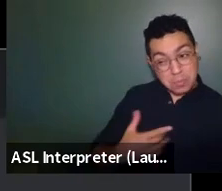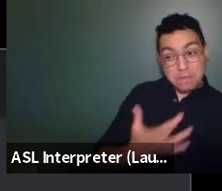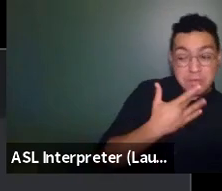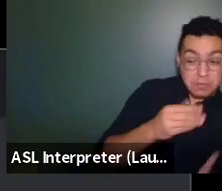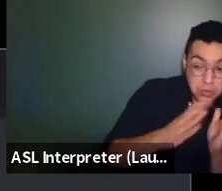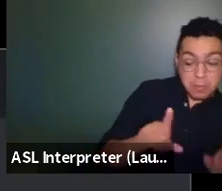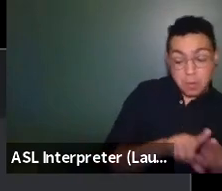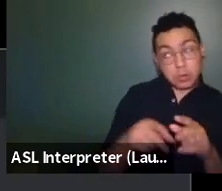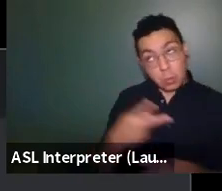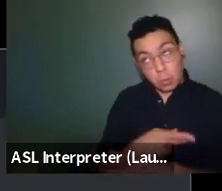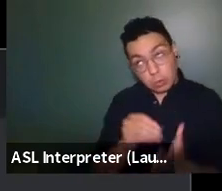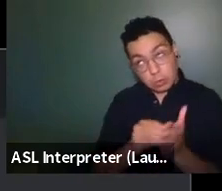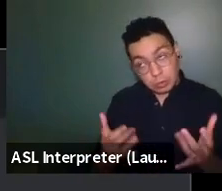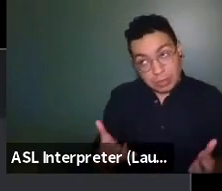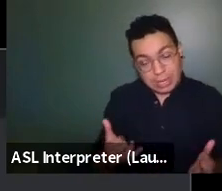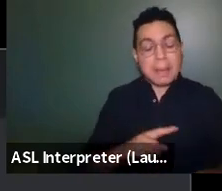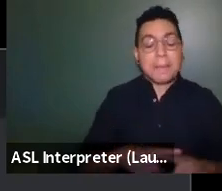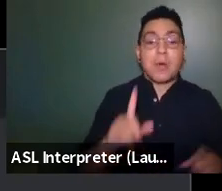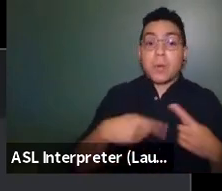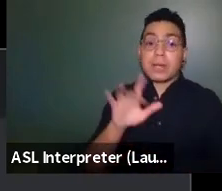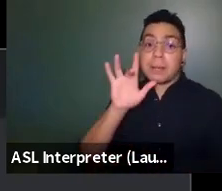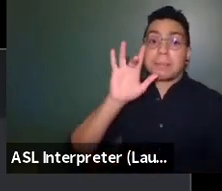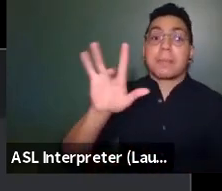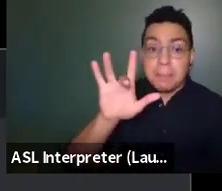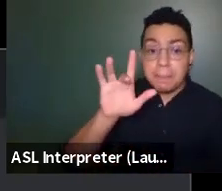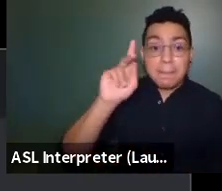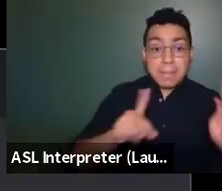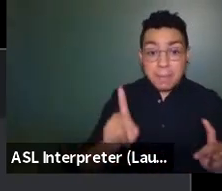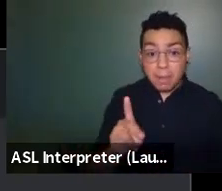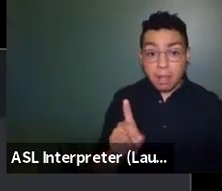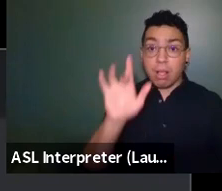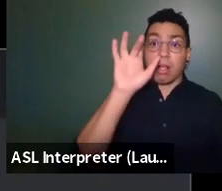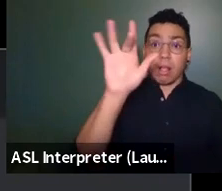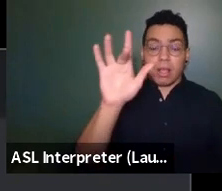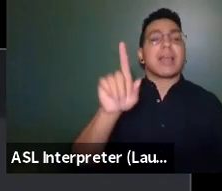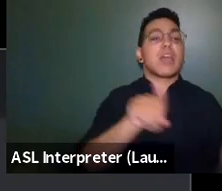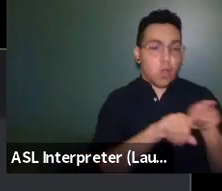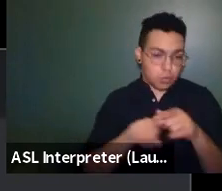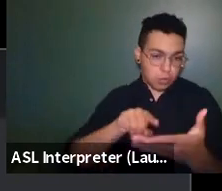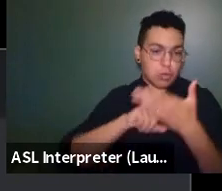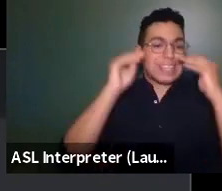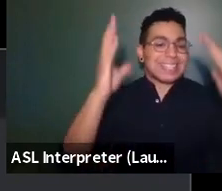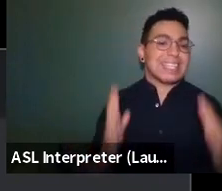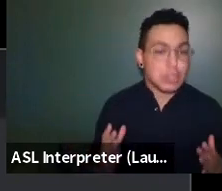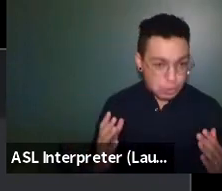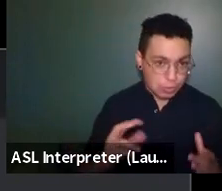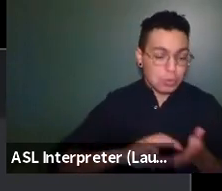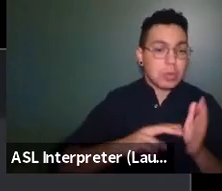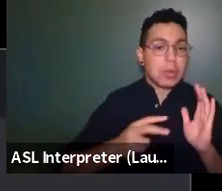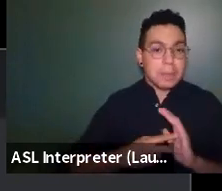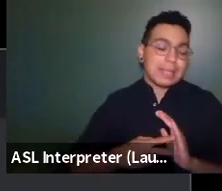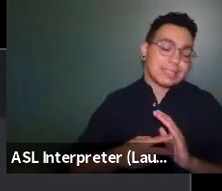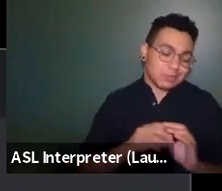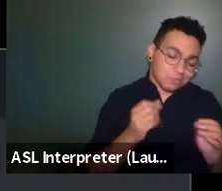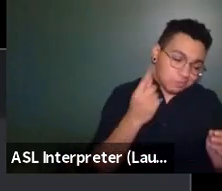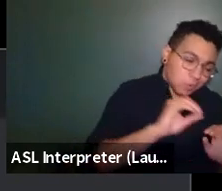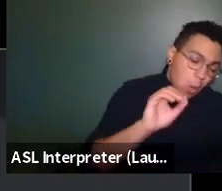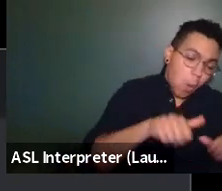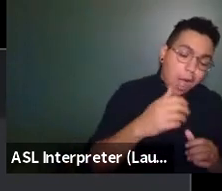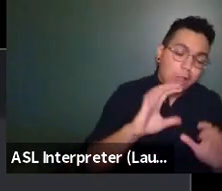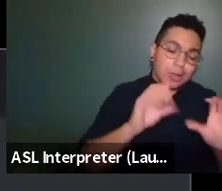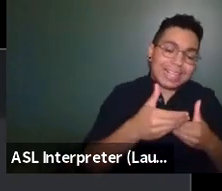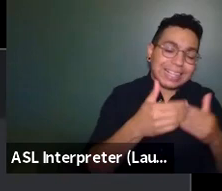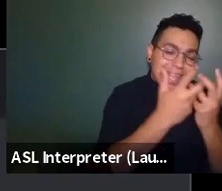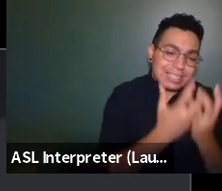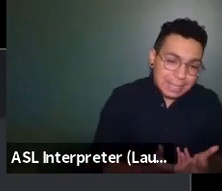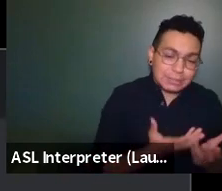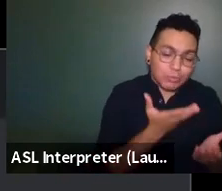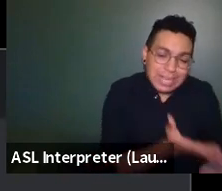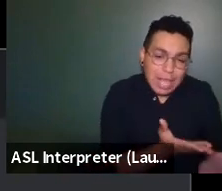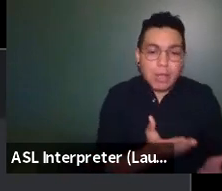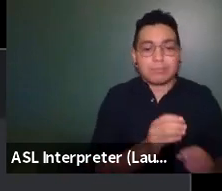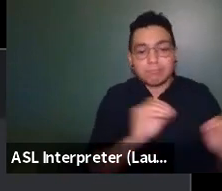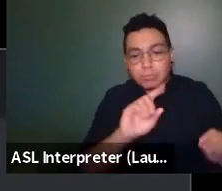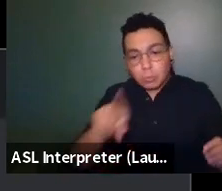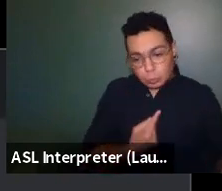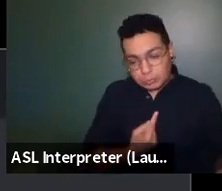ESD 101 - Jeff Crawford: But when I clicked on People it shows teachers so I can see all of the teachers who are there so that I could reach out to them. There's no other classmates right now, so I can't see anybody, but I know this, I can see my teachers as a student, for sure.